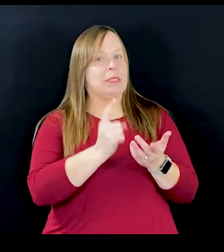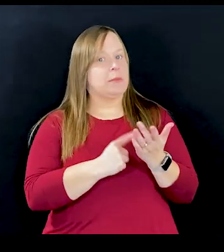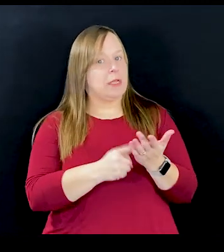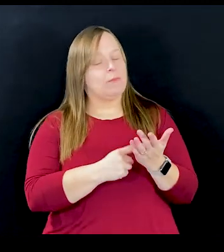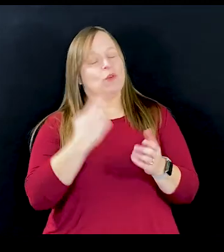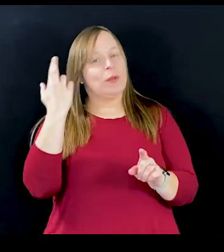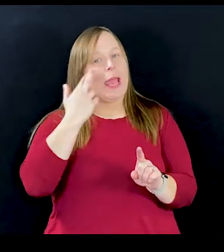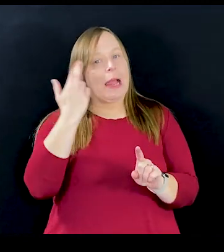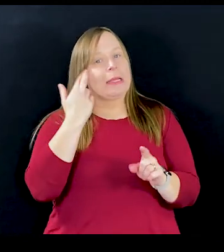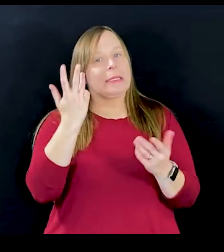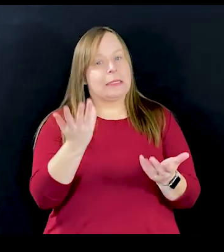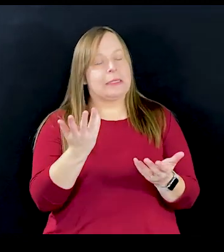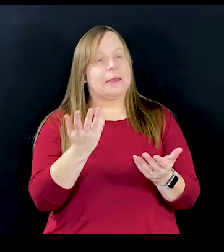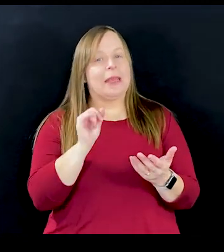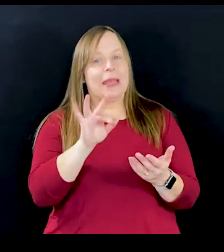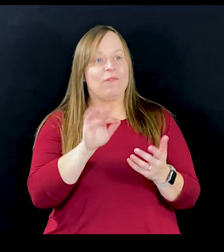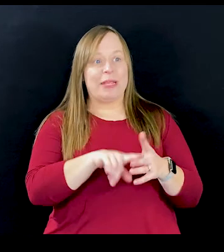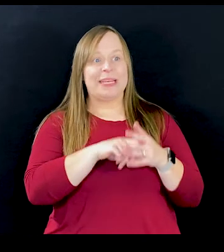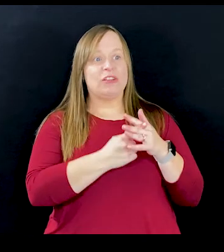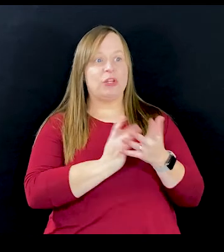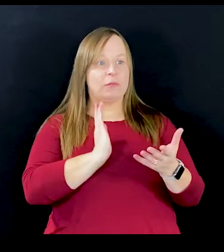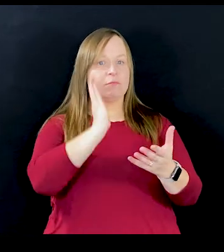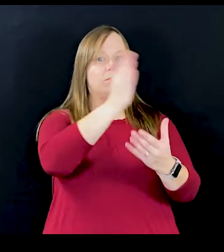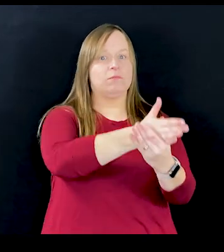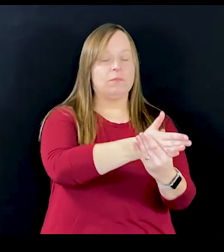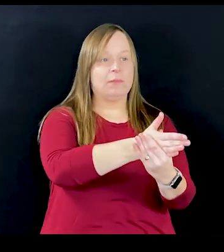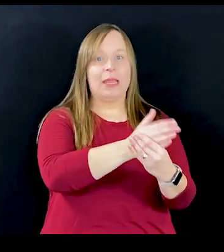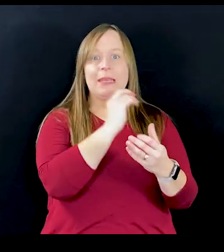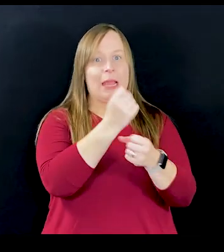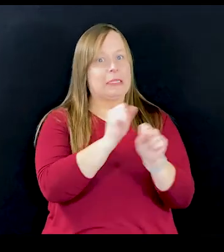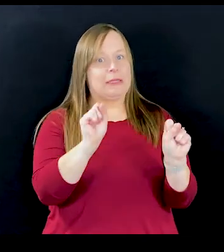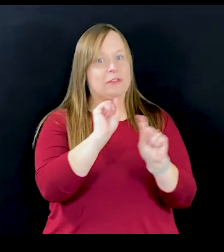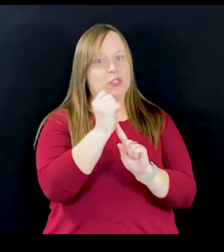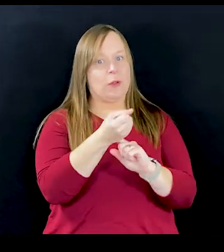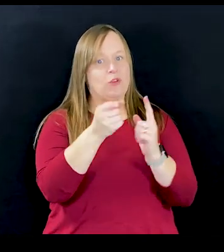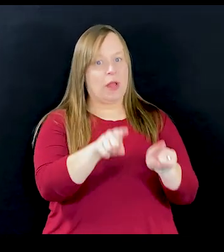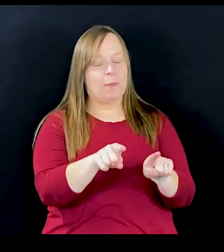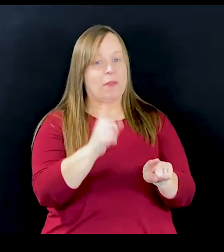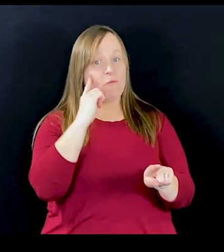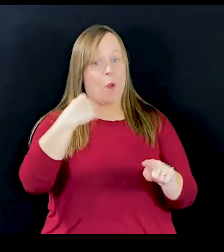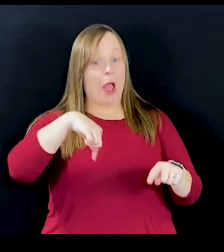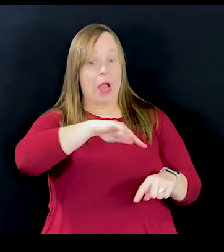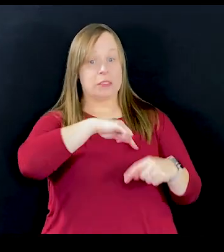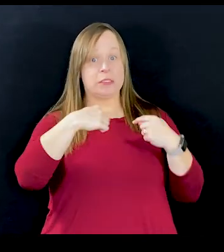because the reality is if we initiate something under unsafe circumstances for us,